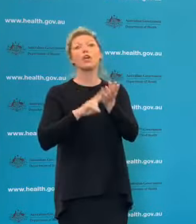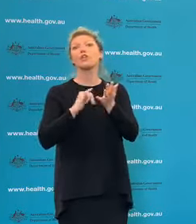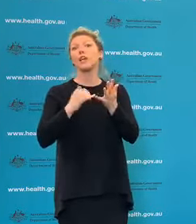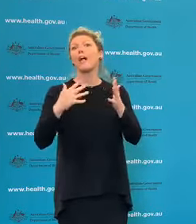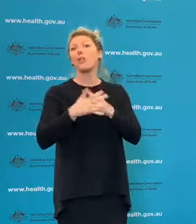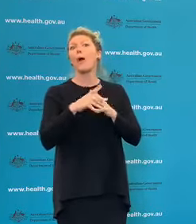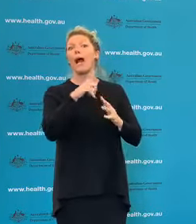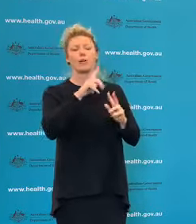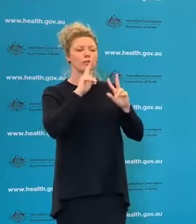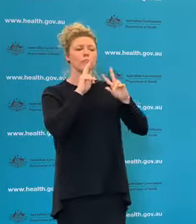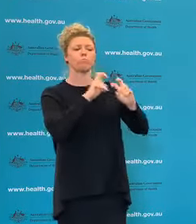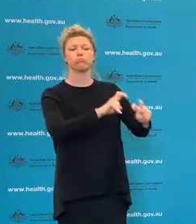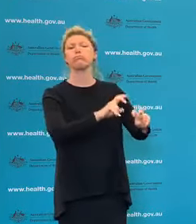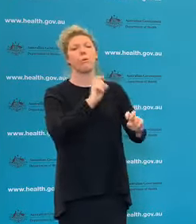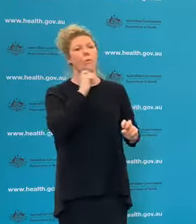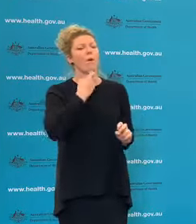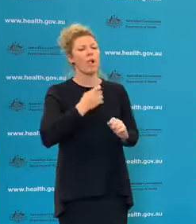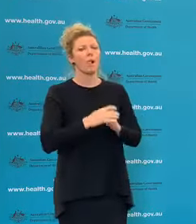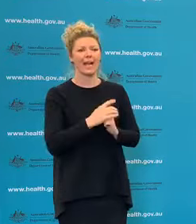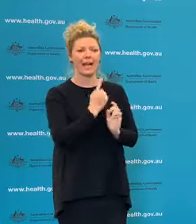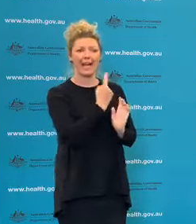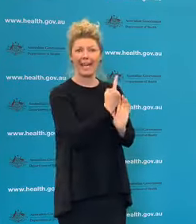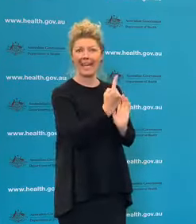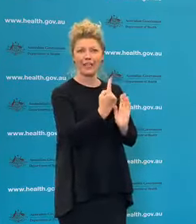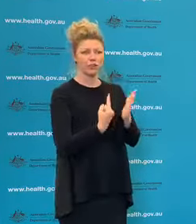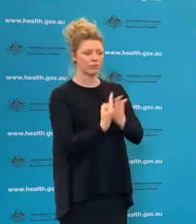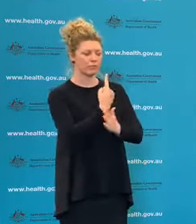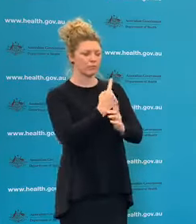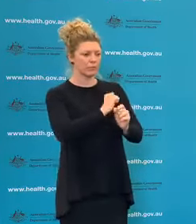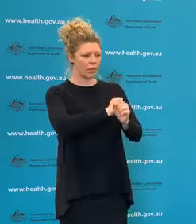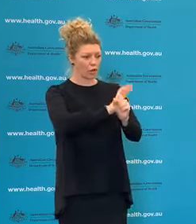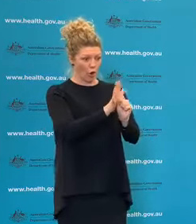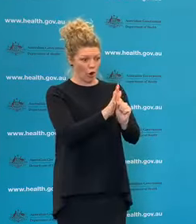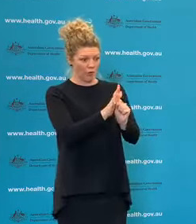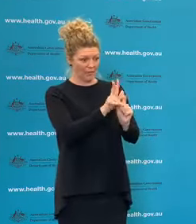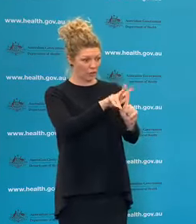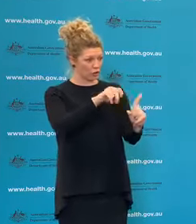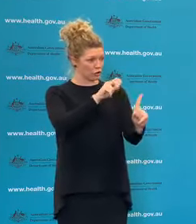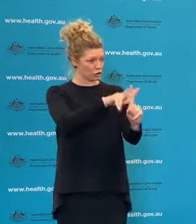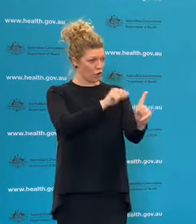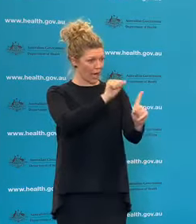each cases is investigated in detail and we will see over the coming